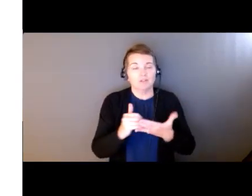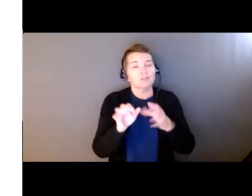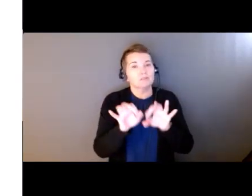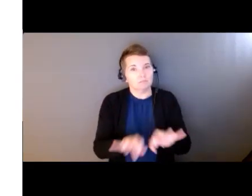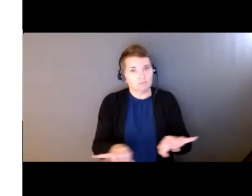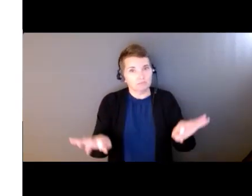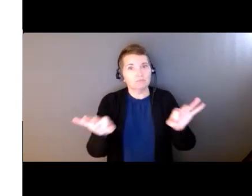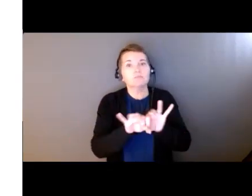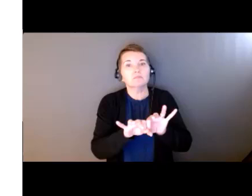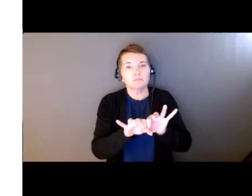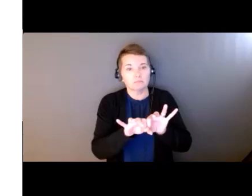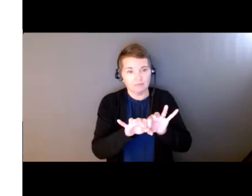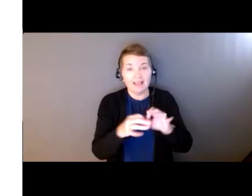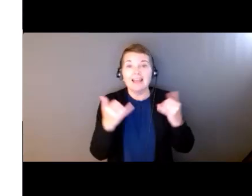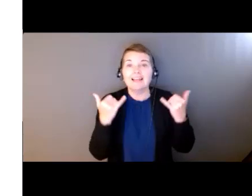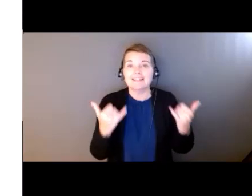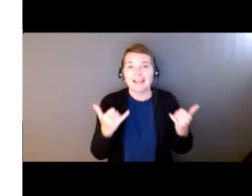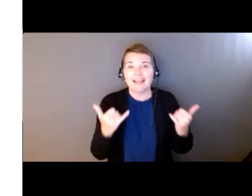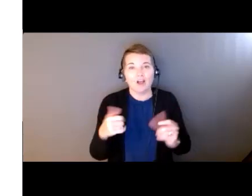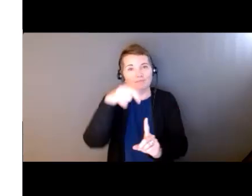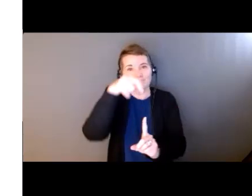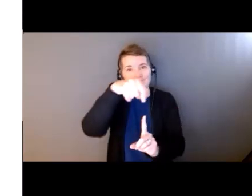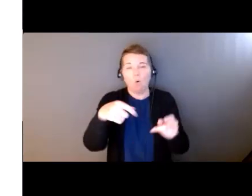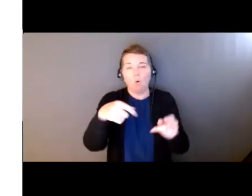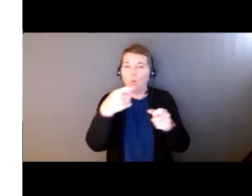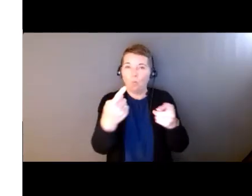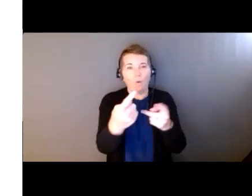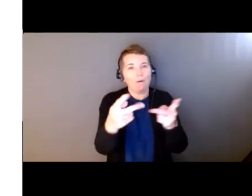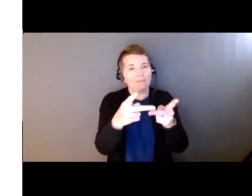integrated into the Application Form itself.